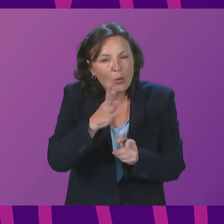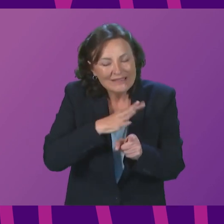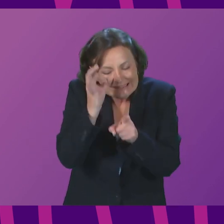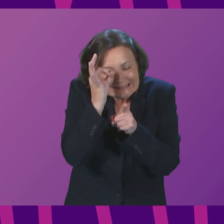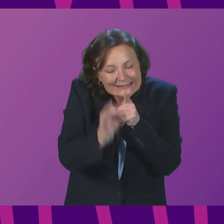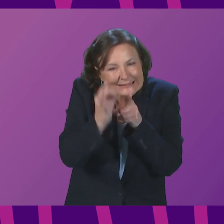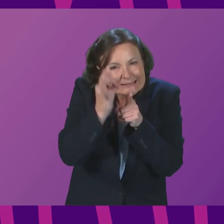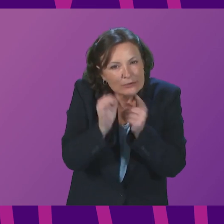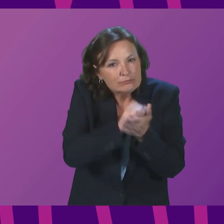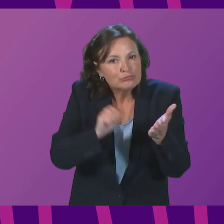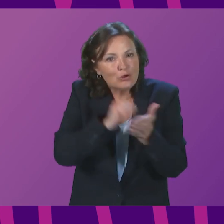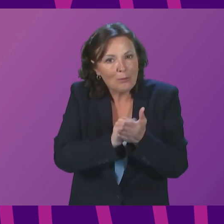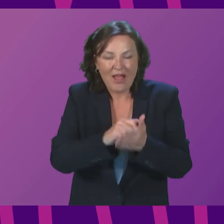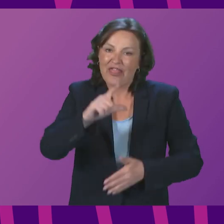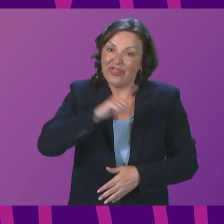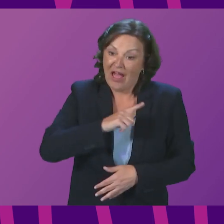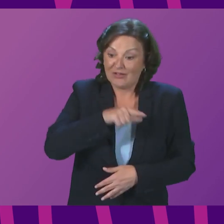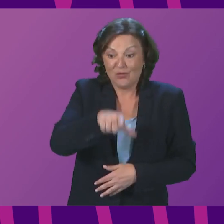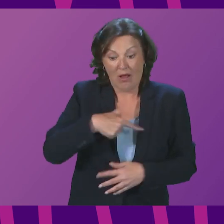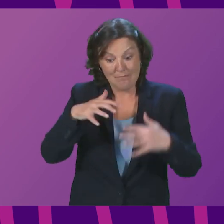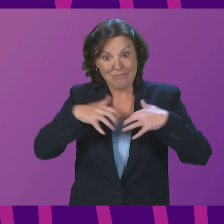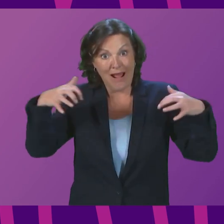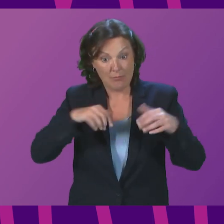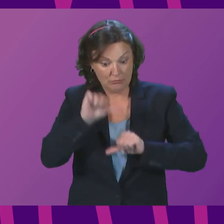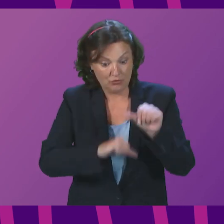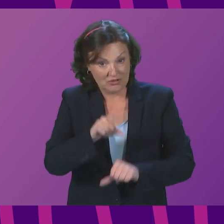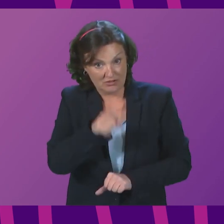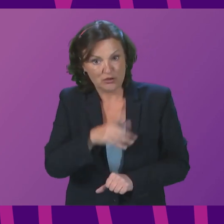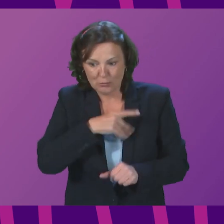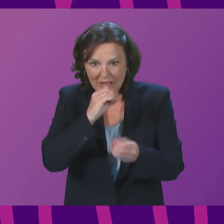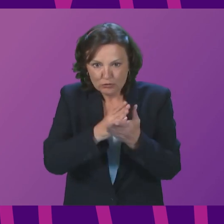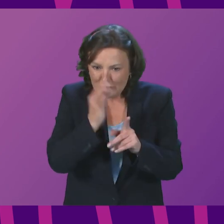That is what the parliamentary process is for and what the co-design process is intended to deliver.